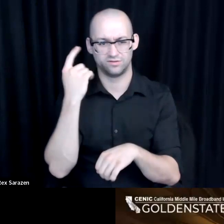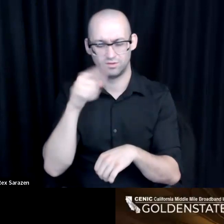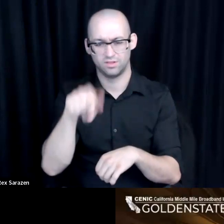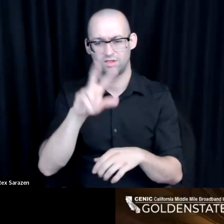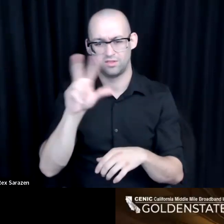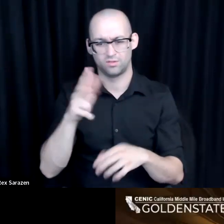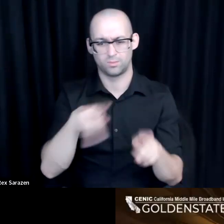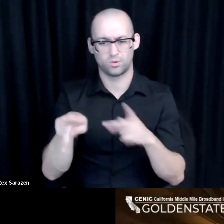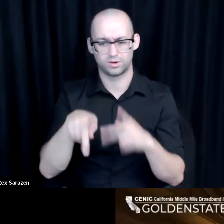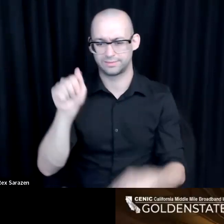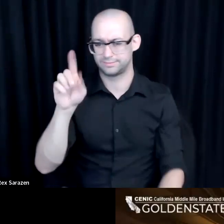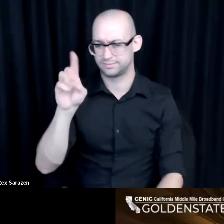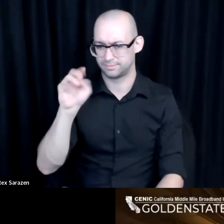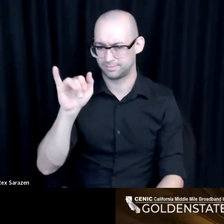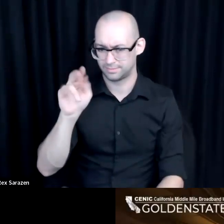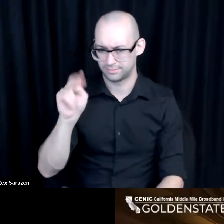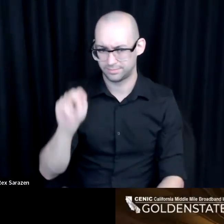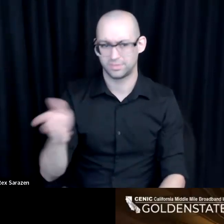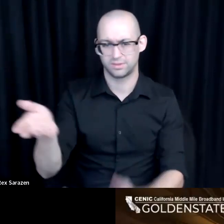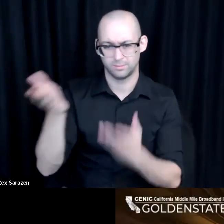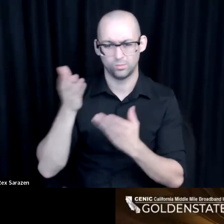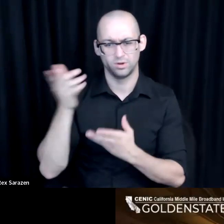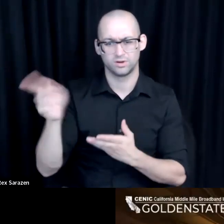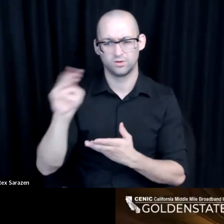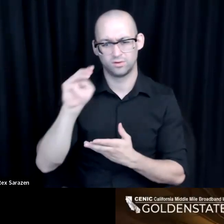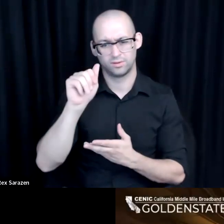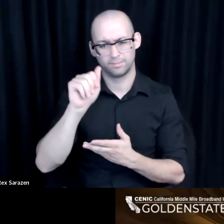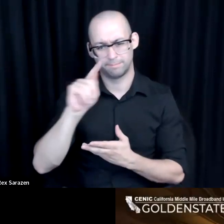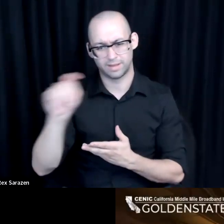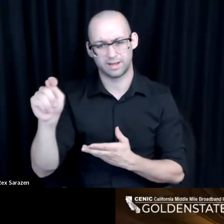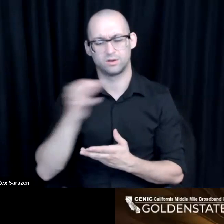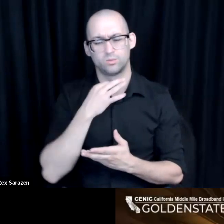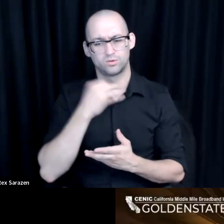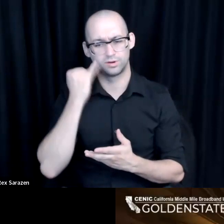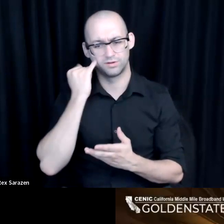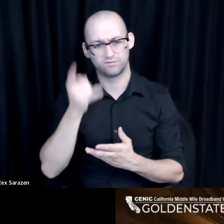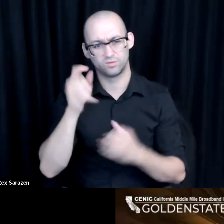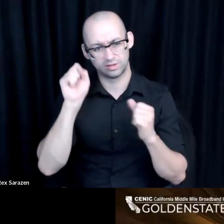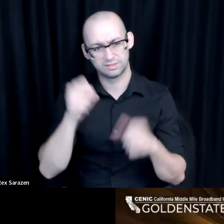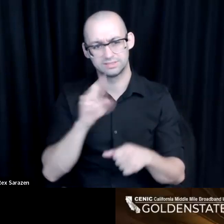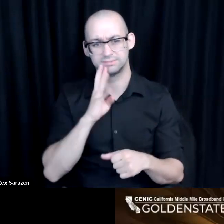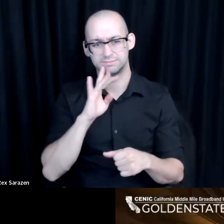you in Matt, and kind of wondering if you can kind of speak to us about, you know,